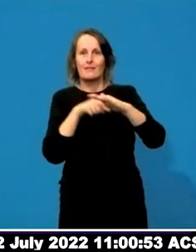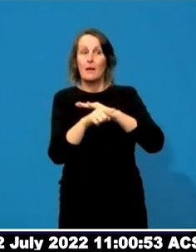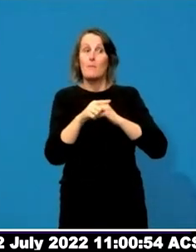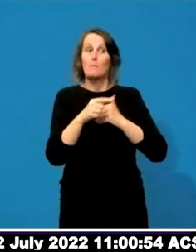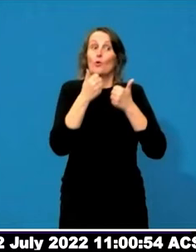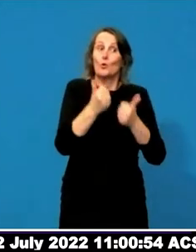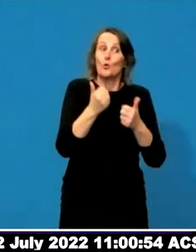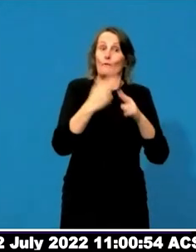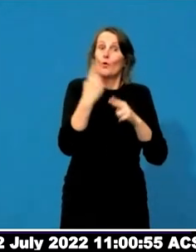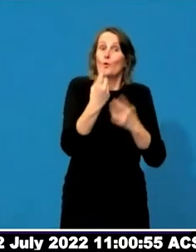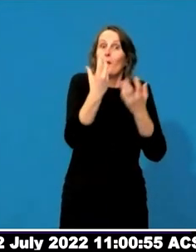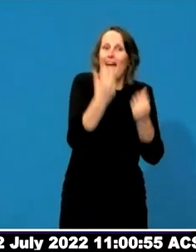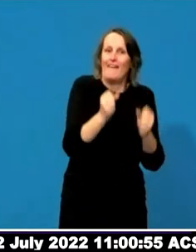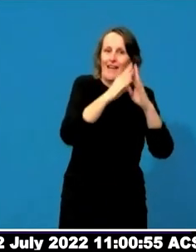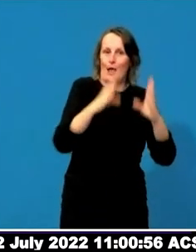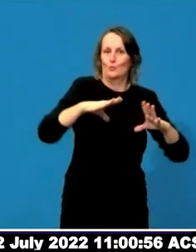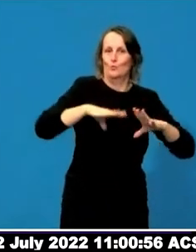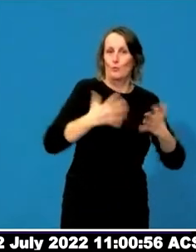not someone who may or may not have a house.